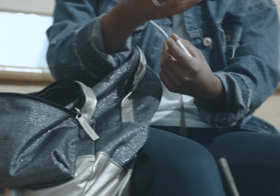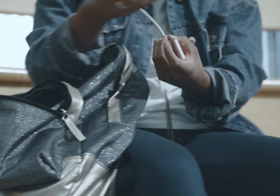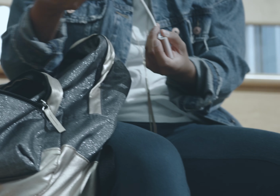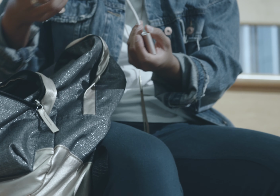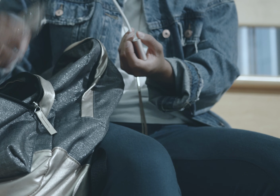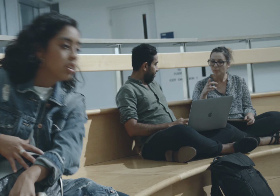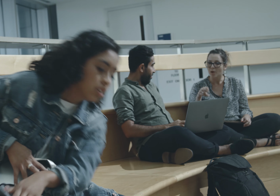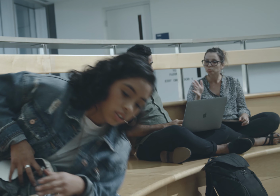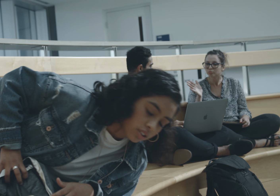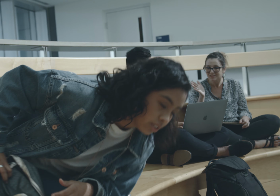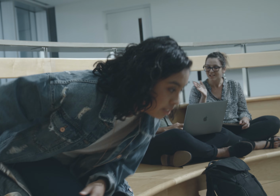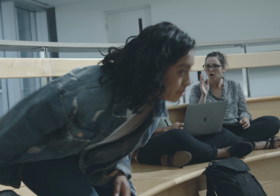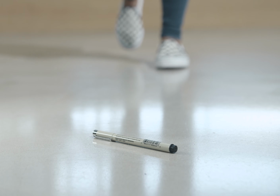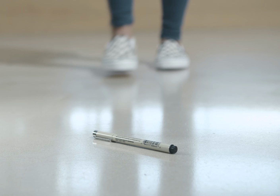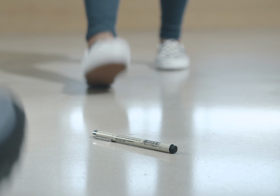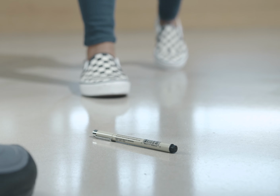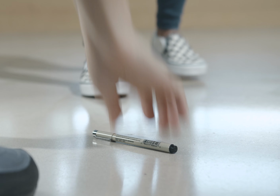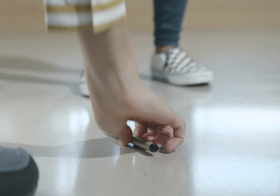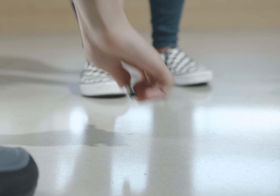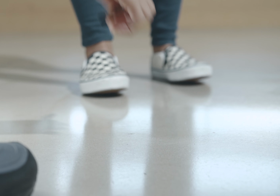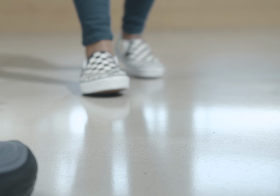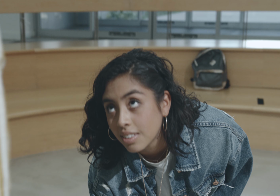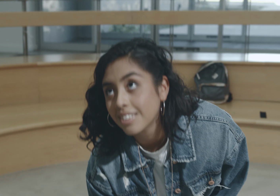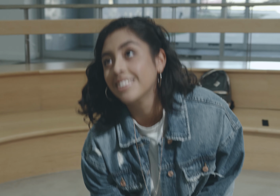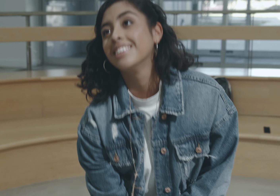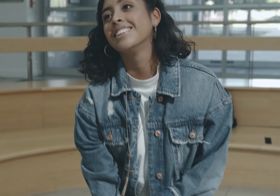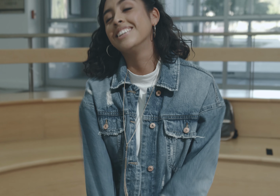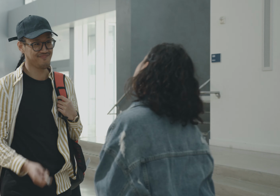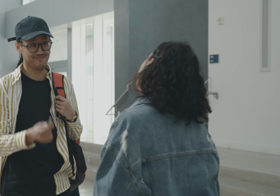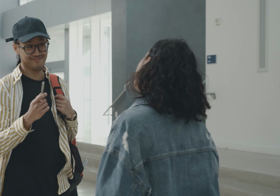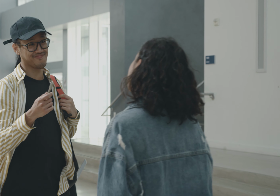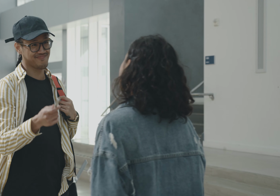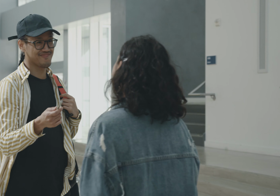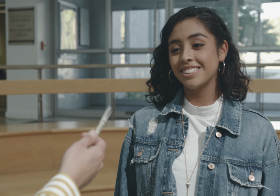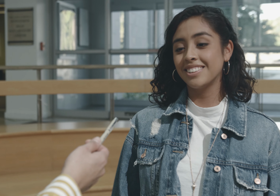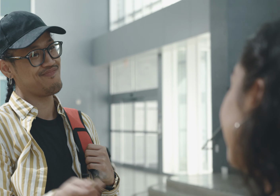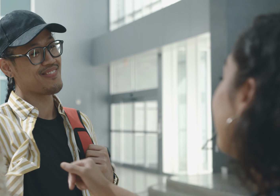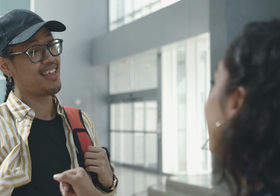It is up to me to decide how I want to do this. Then this happened.